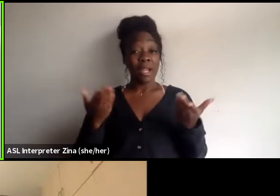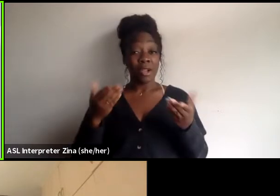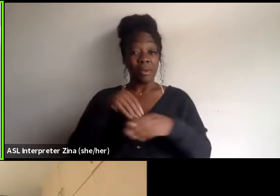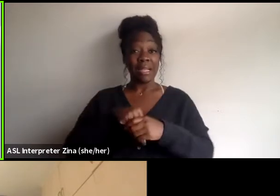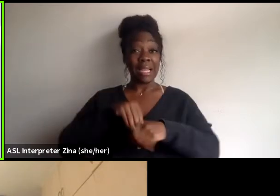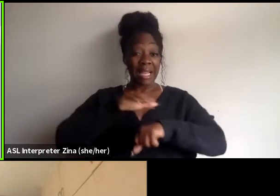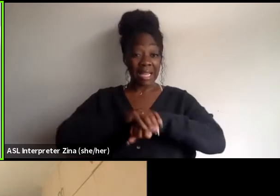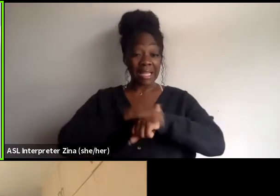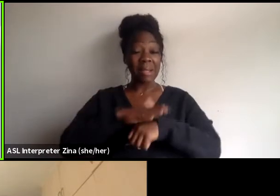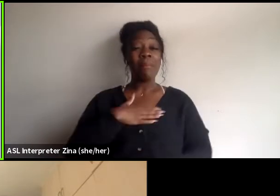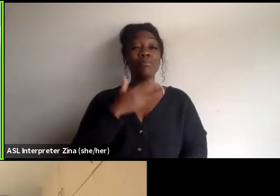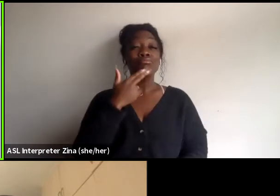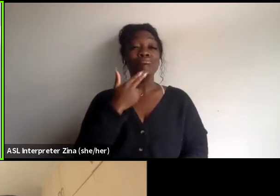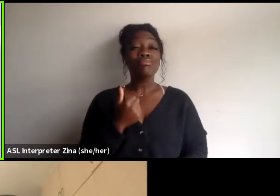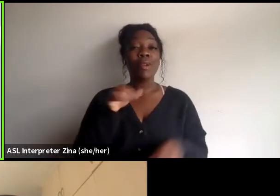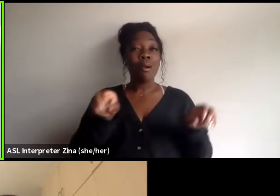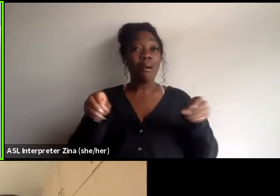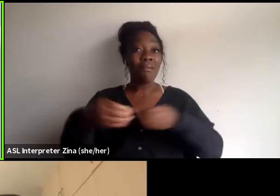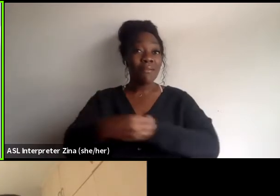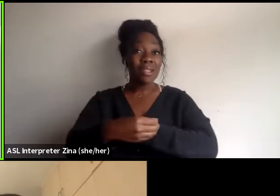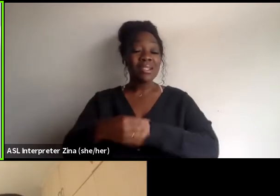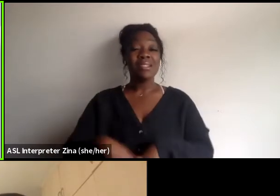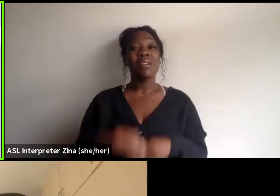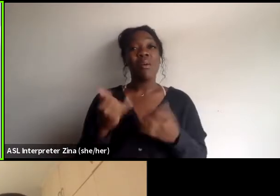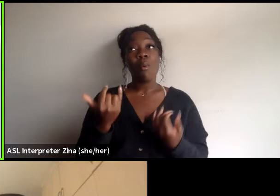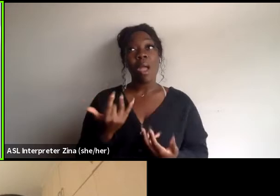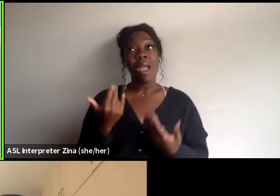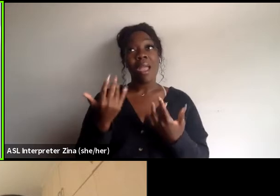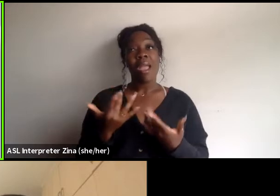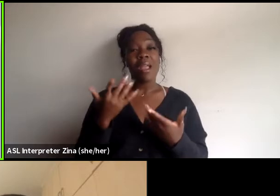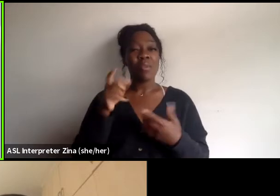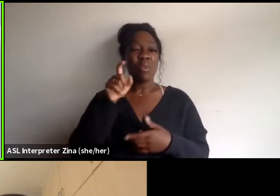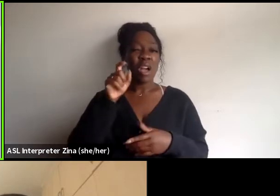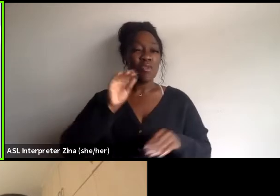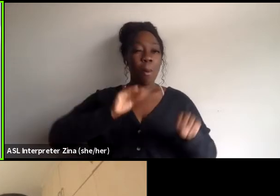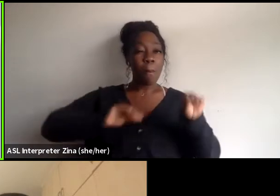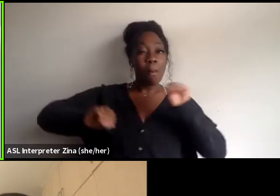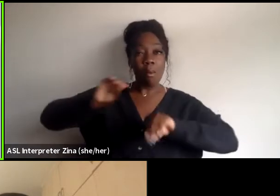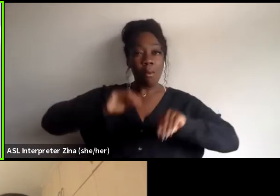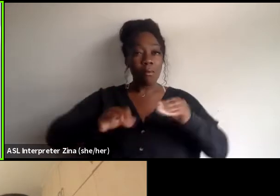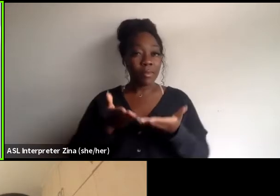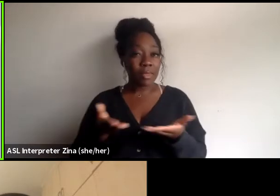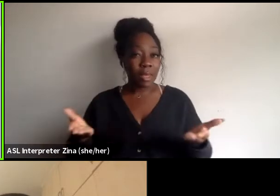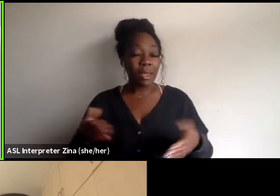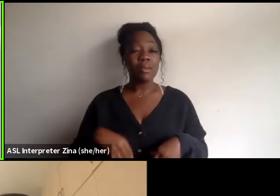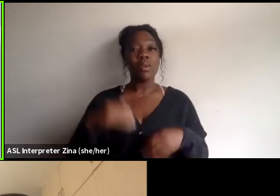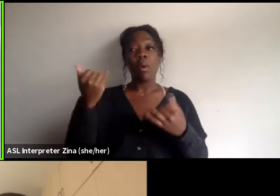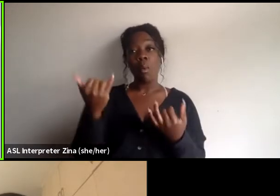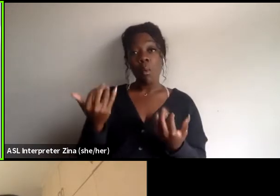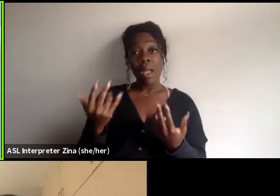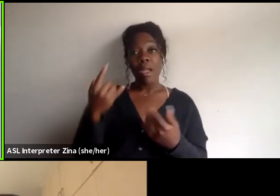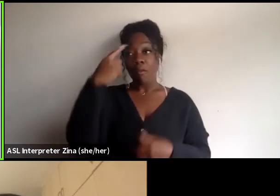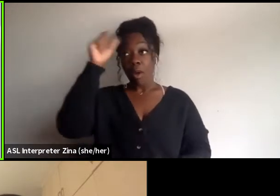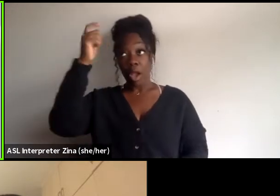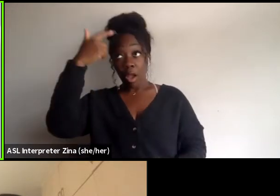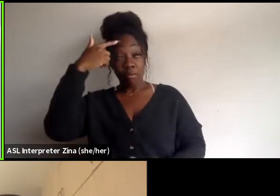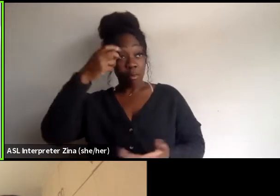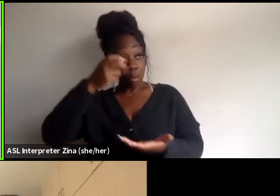just waiting for us to move things around and get the permission from the governments to start moving around a lot more, so yeah.